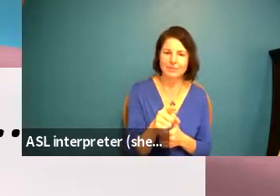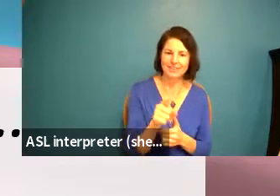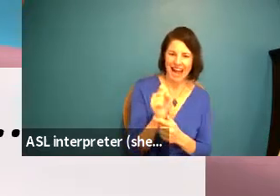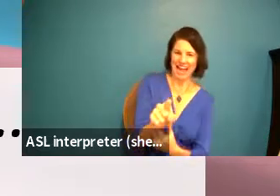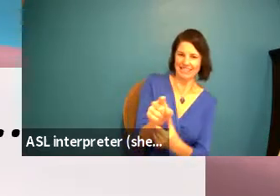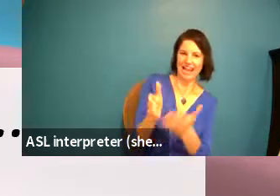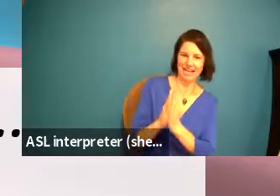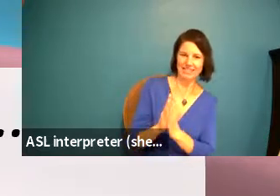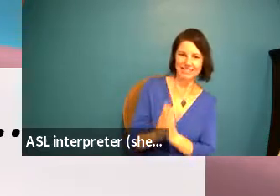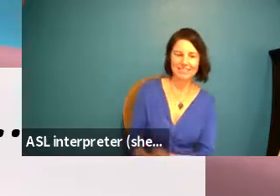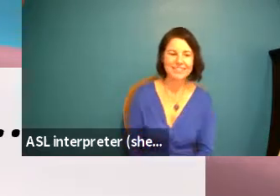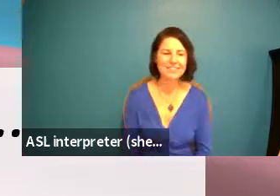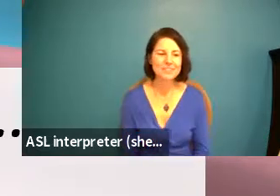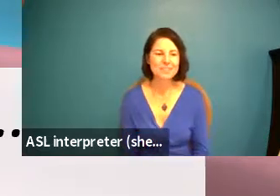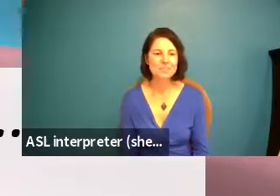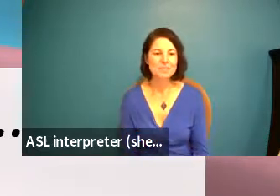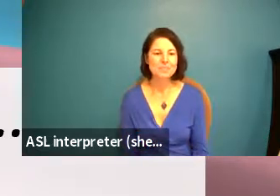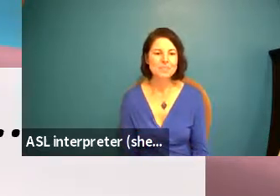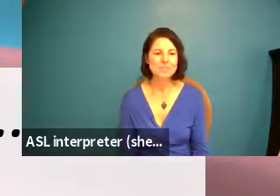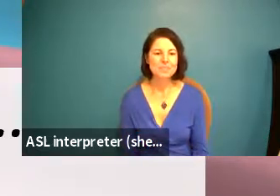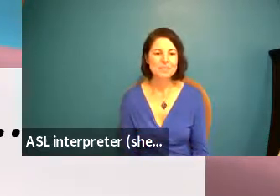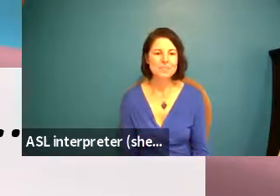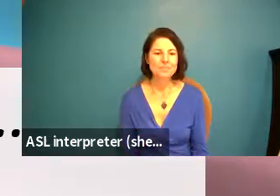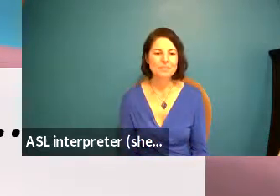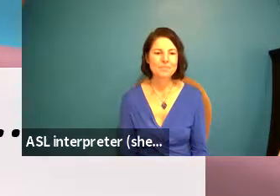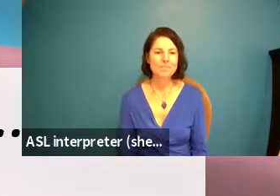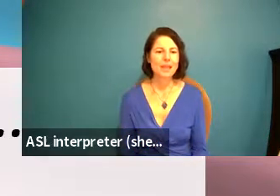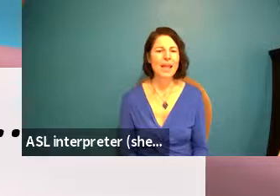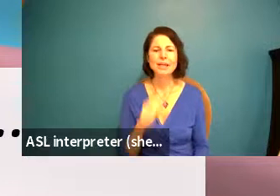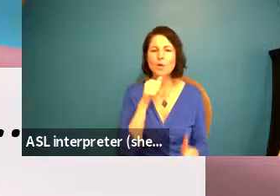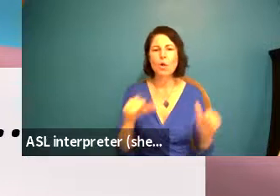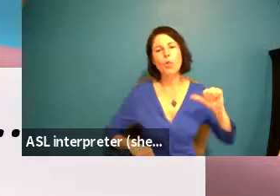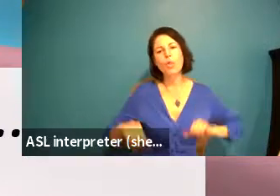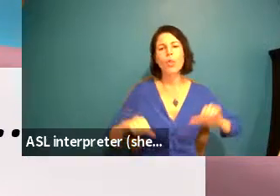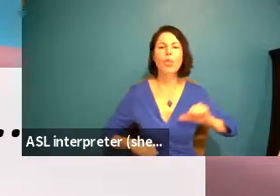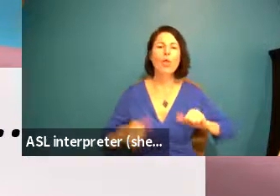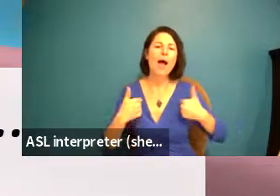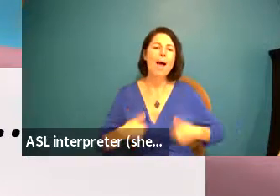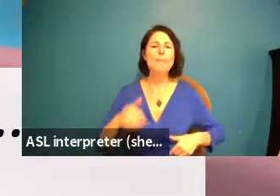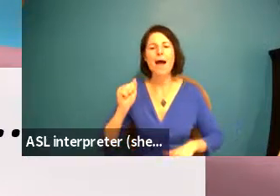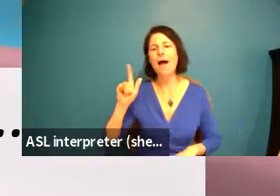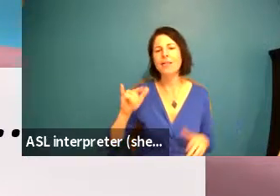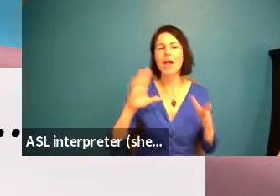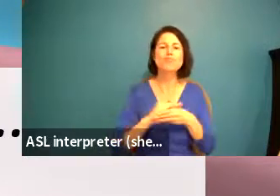saying or doing any unnecessary thing to show off your identity as an ally, I really appreciate that make people feel are so